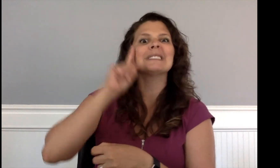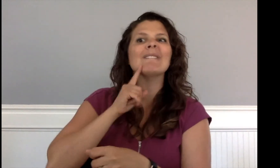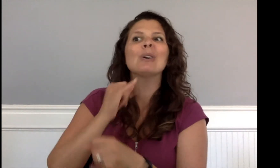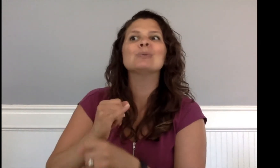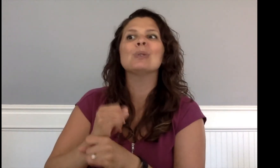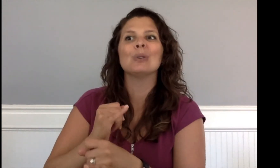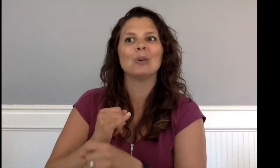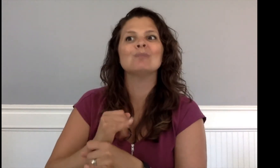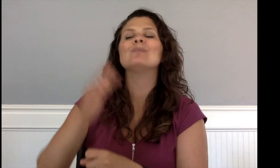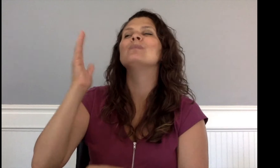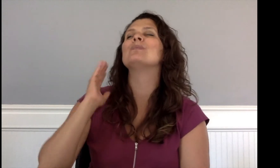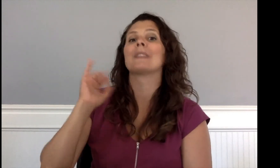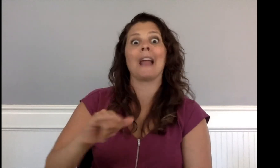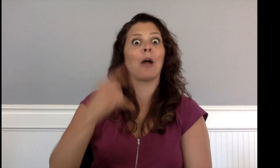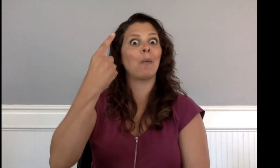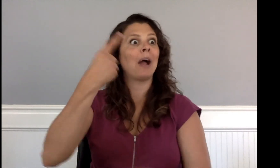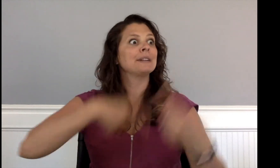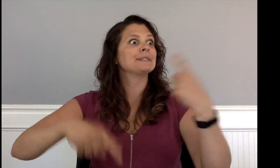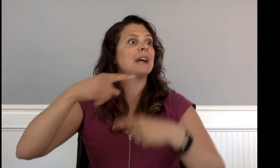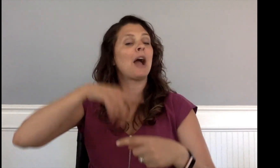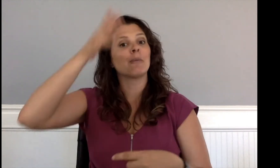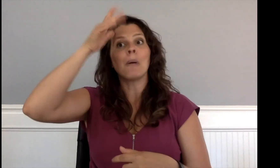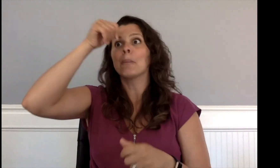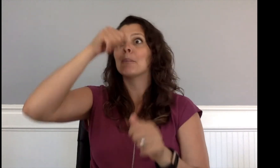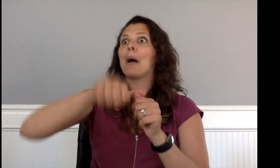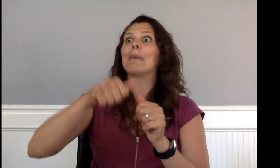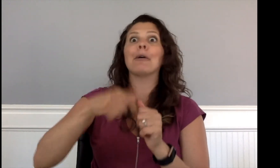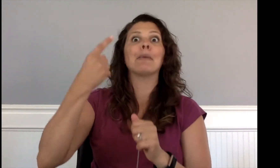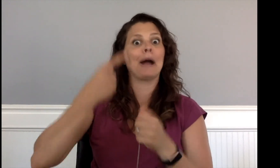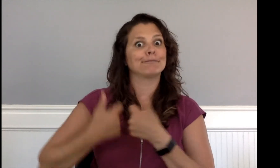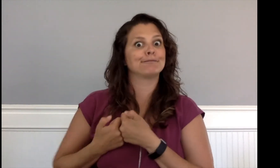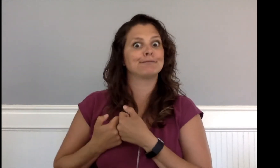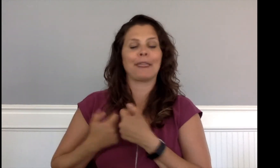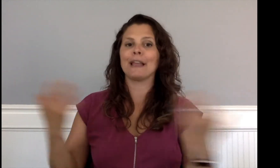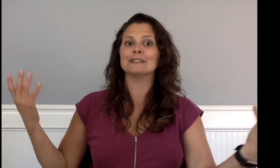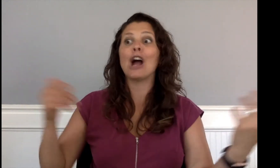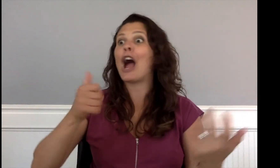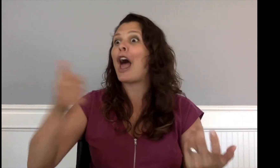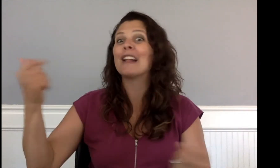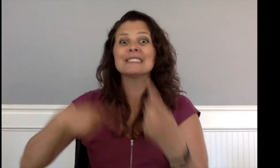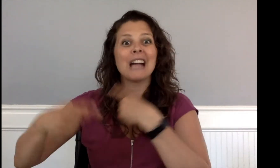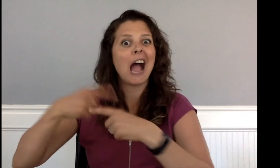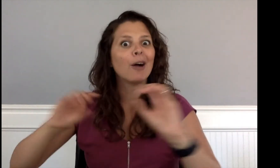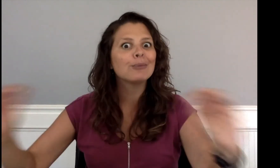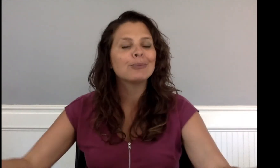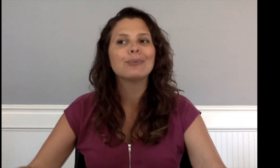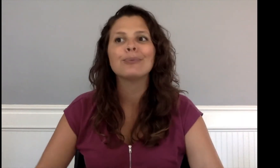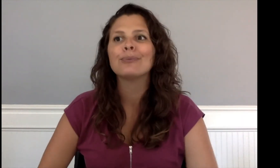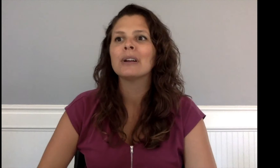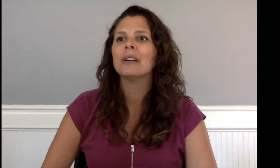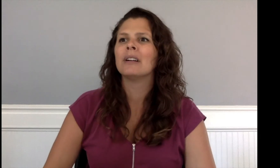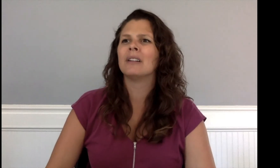who went to that Castle School- that's the one sign he remembers!"